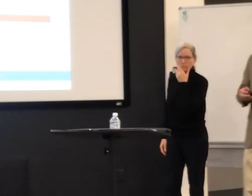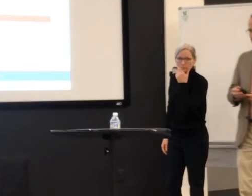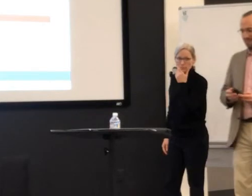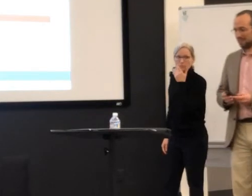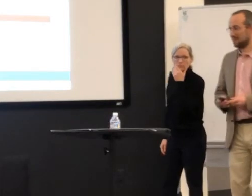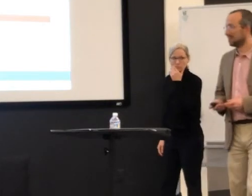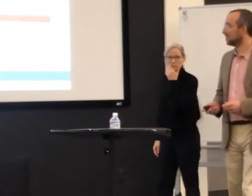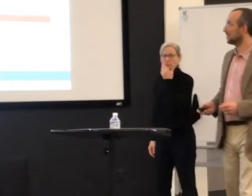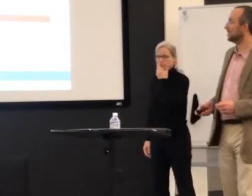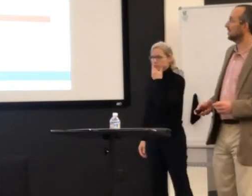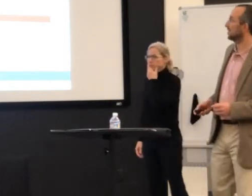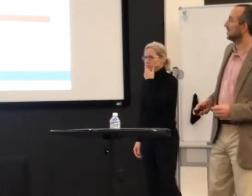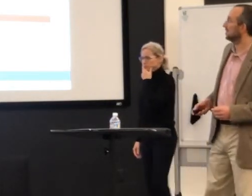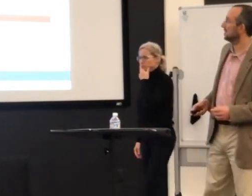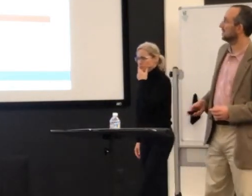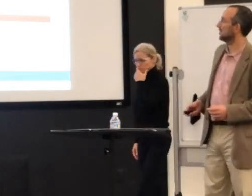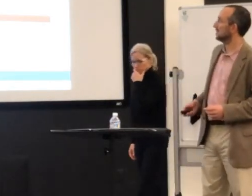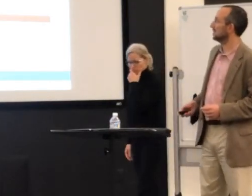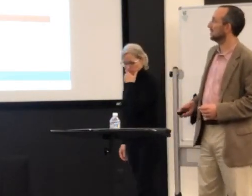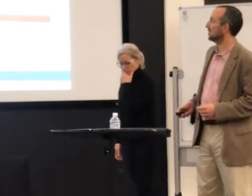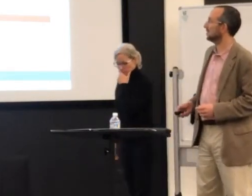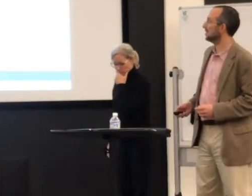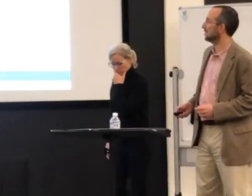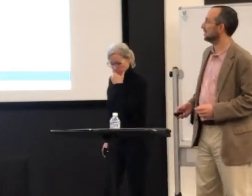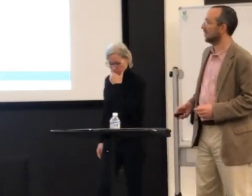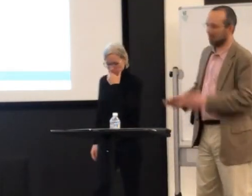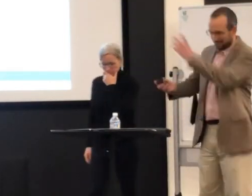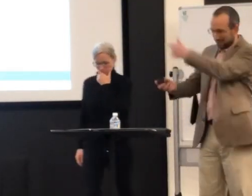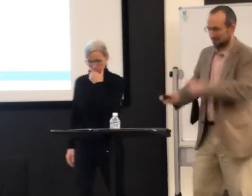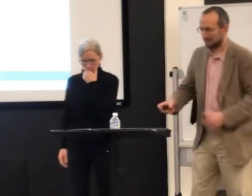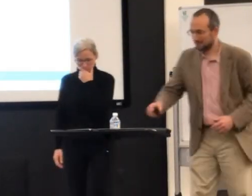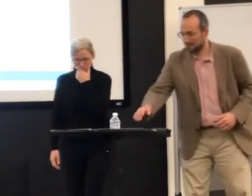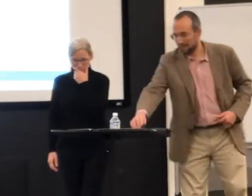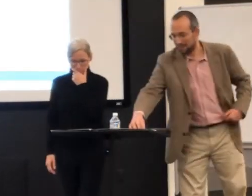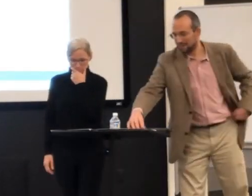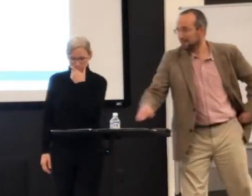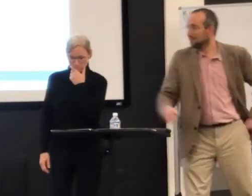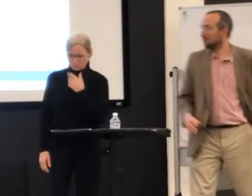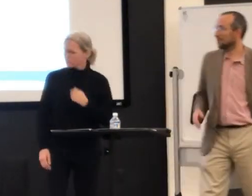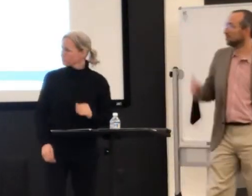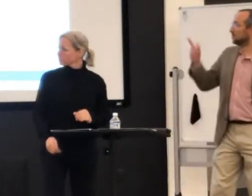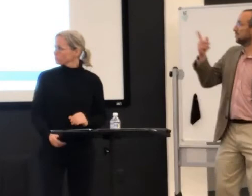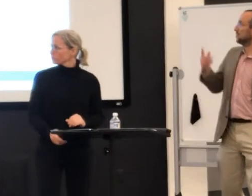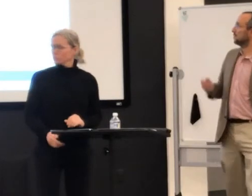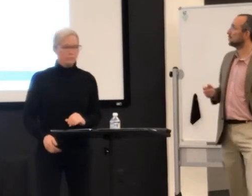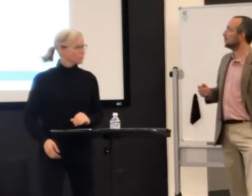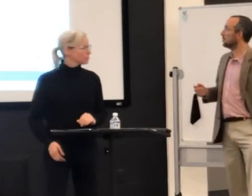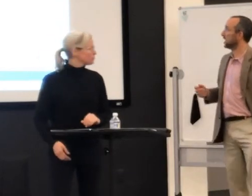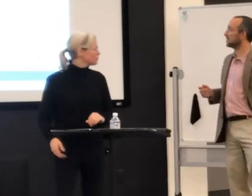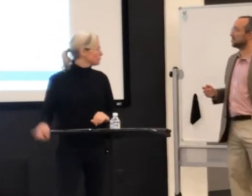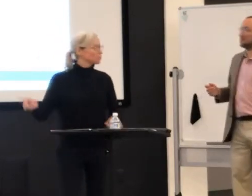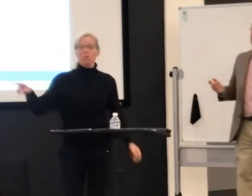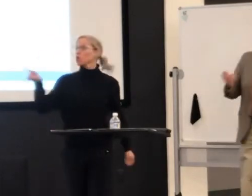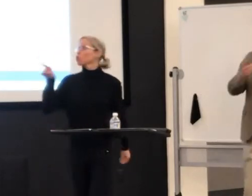just to highlight something that might be coming and I can advance the slides for you. Why don't you advance them and maybe